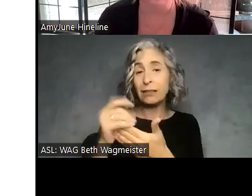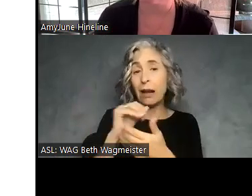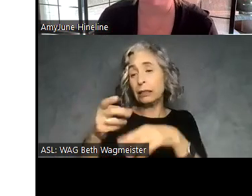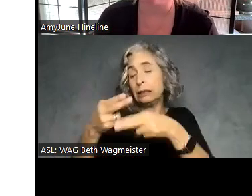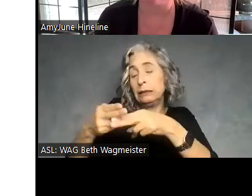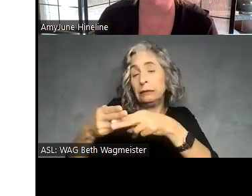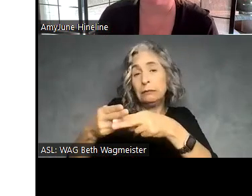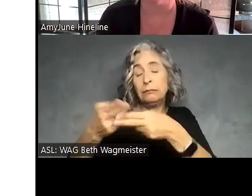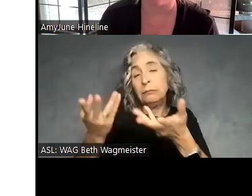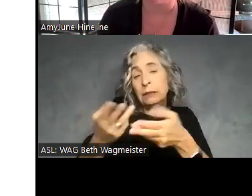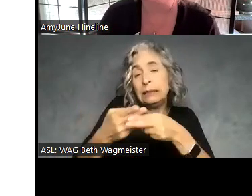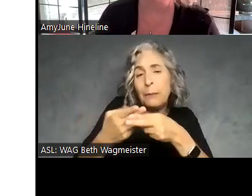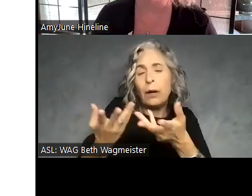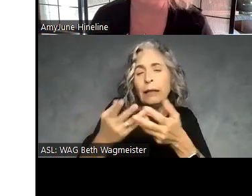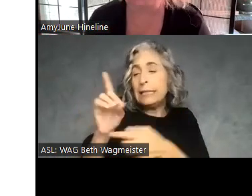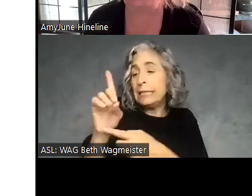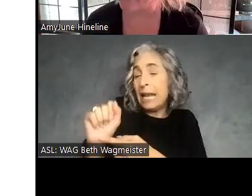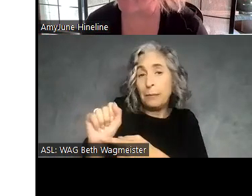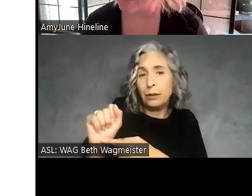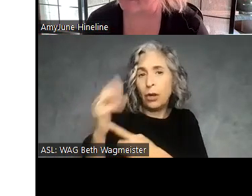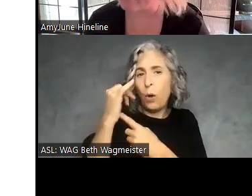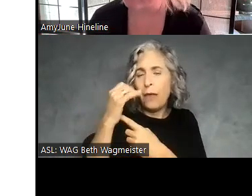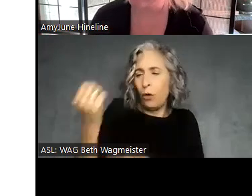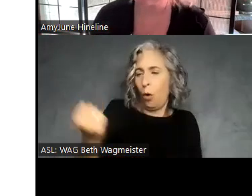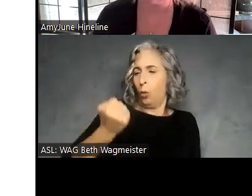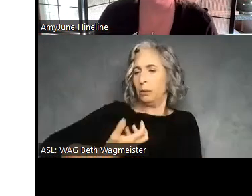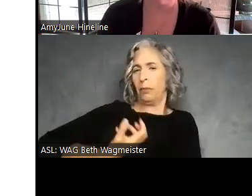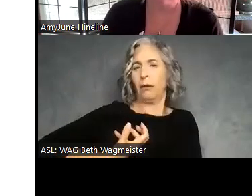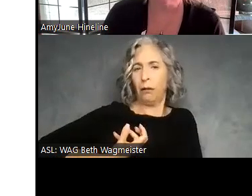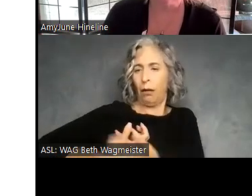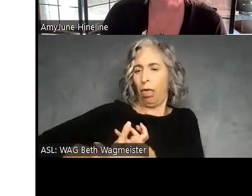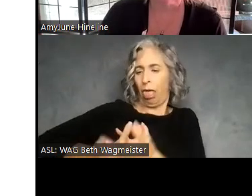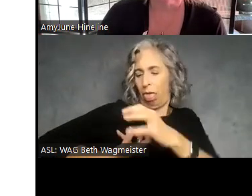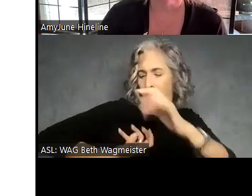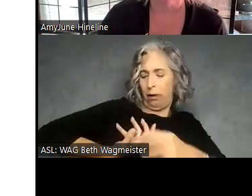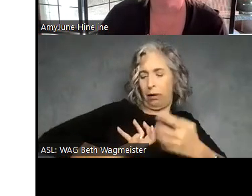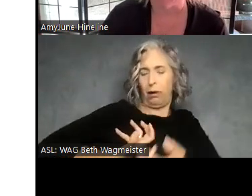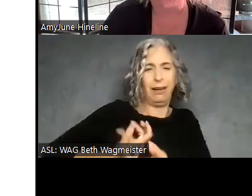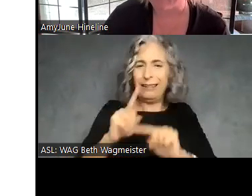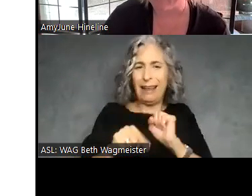Perhaps you've been shoveling snow and your hands are chapped or blistered. Or maybe you have been